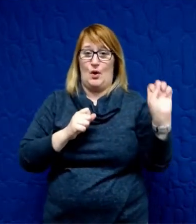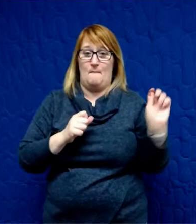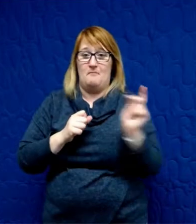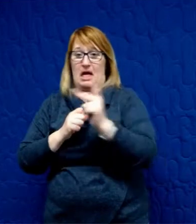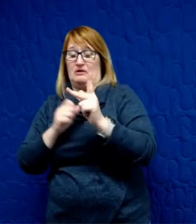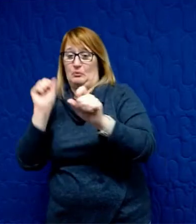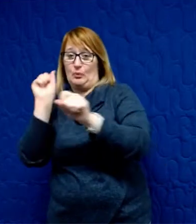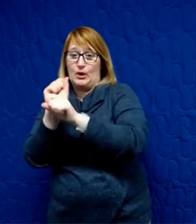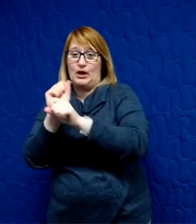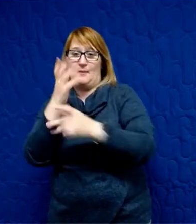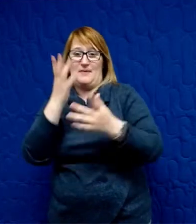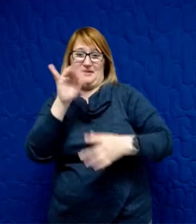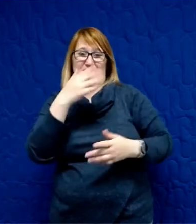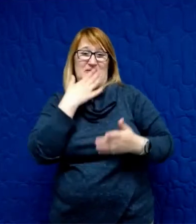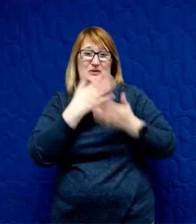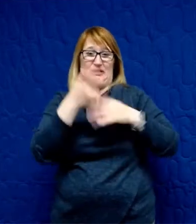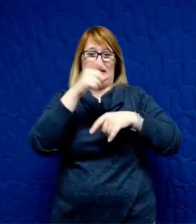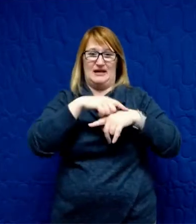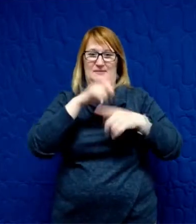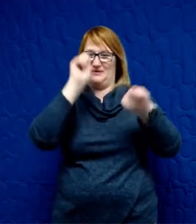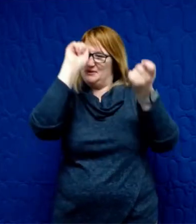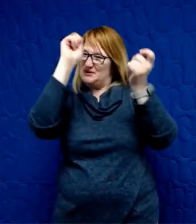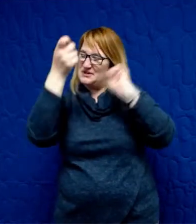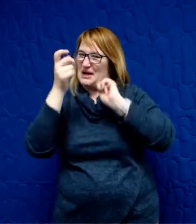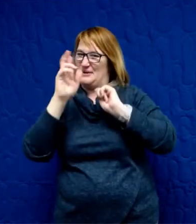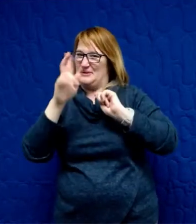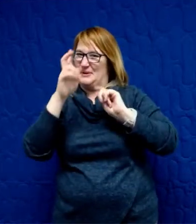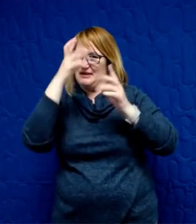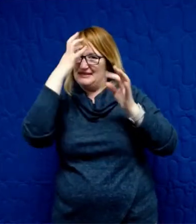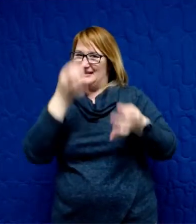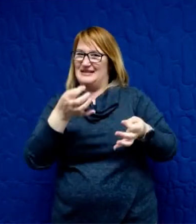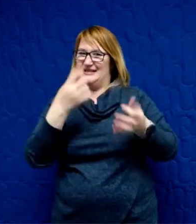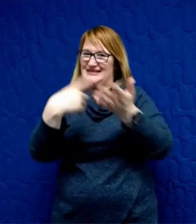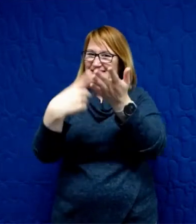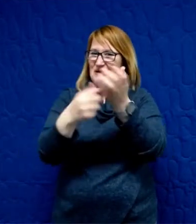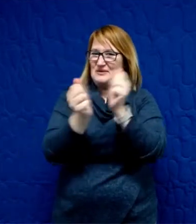good time to kind of rethink that and have a conversation with your supervisor